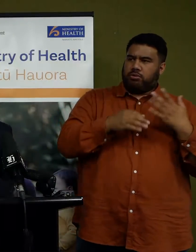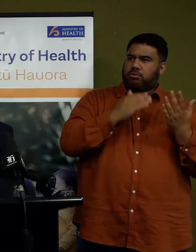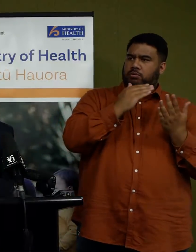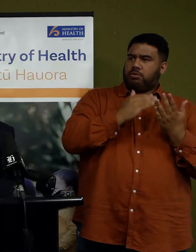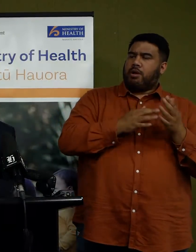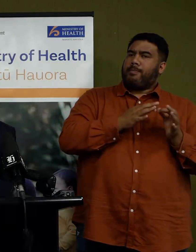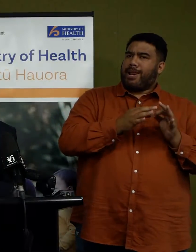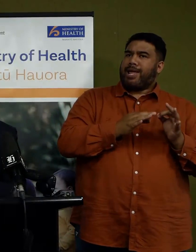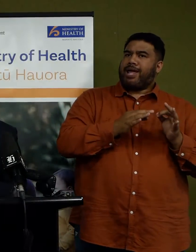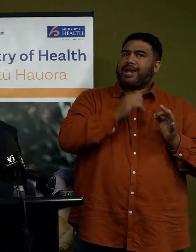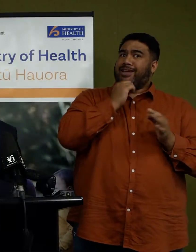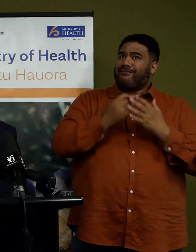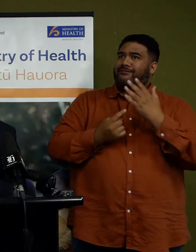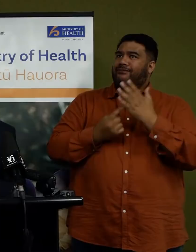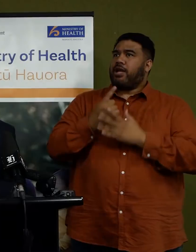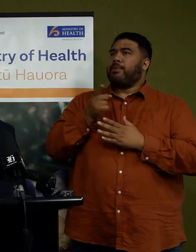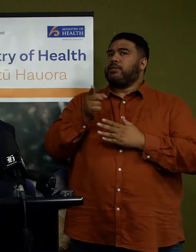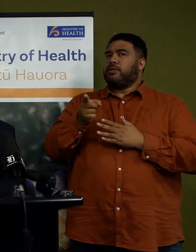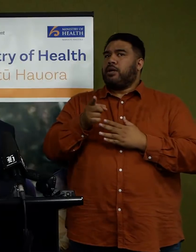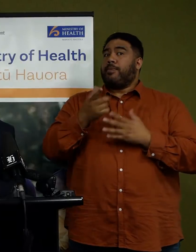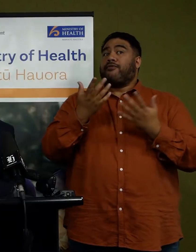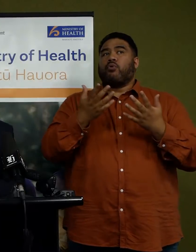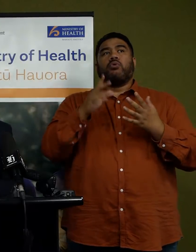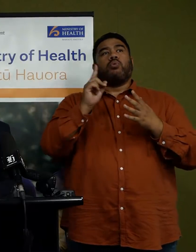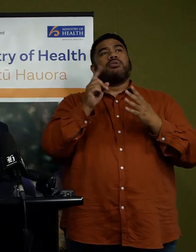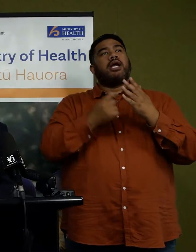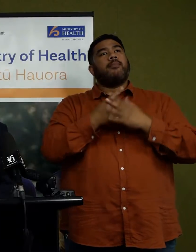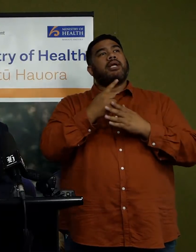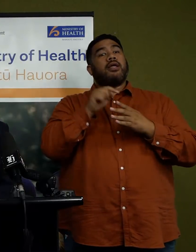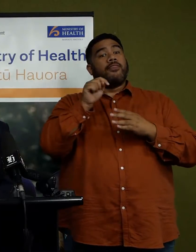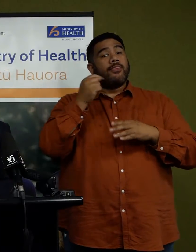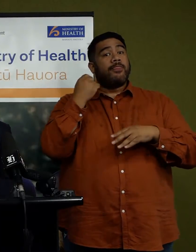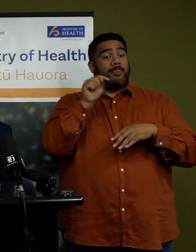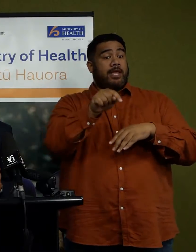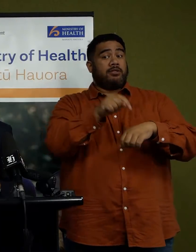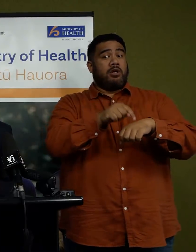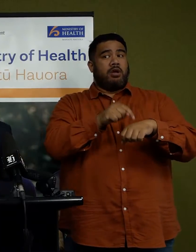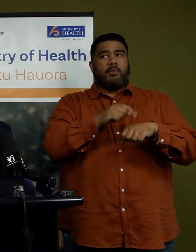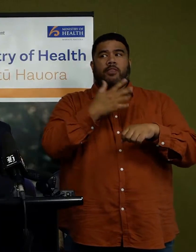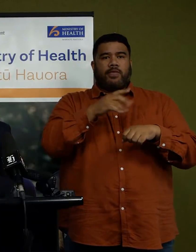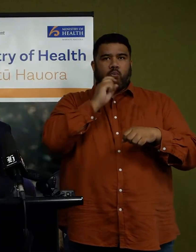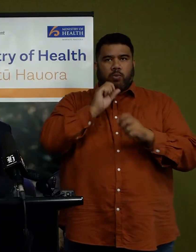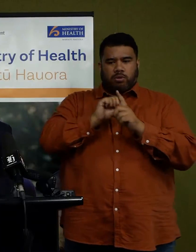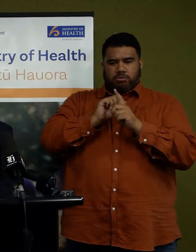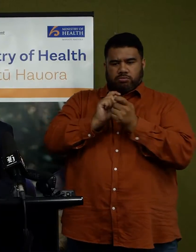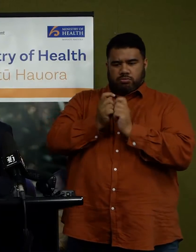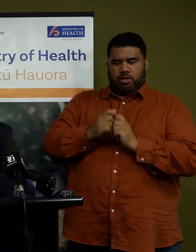And of course, they are informed by the what is happening at that point in time. It may be that first of all, you would